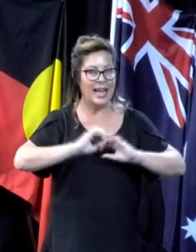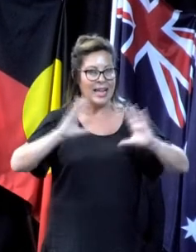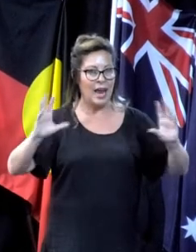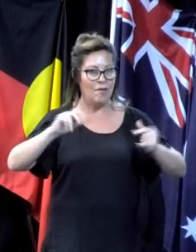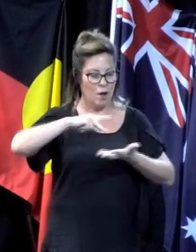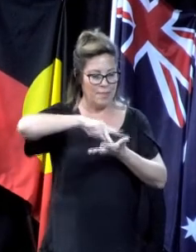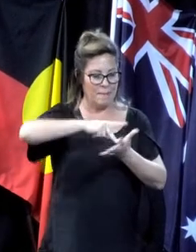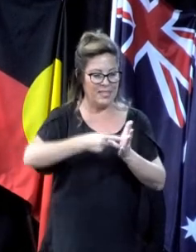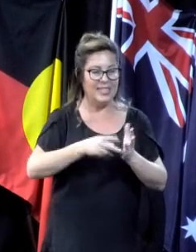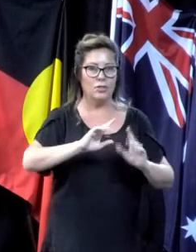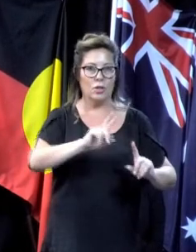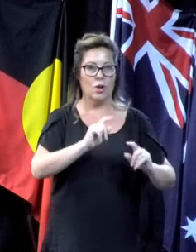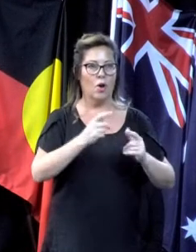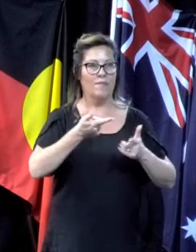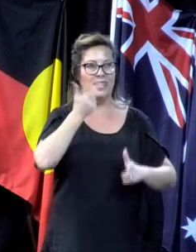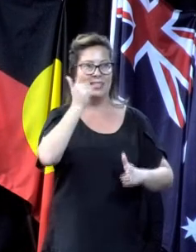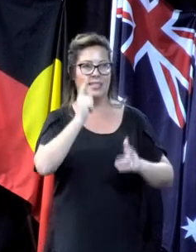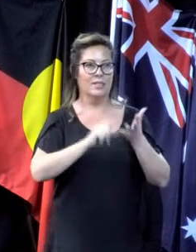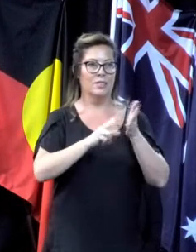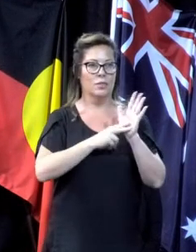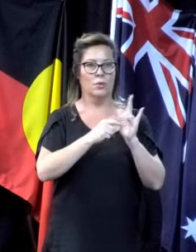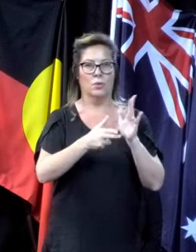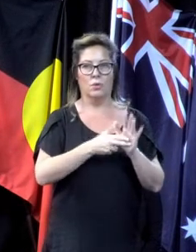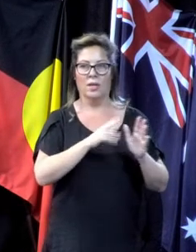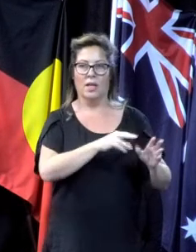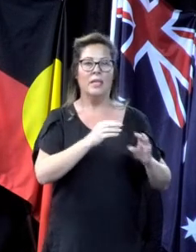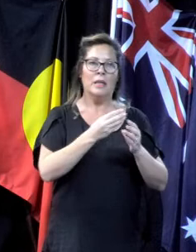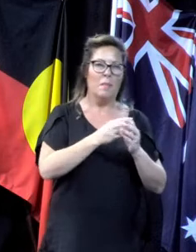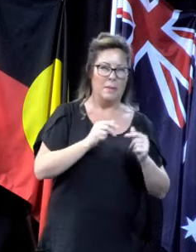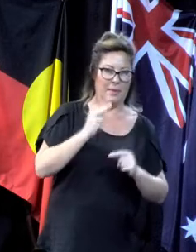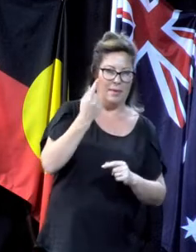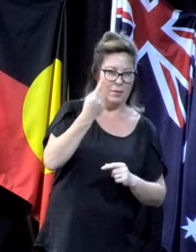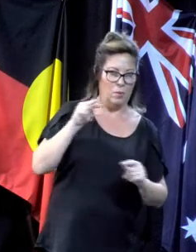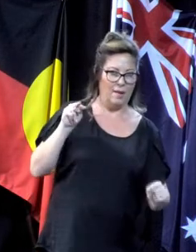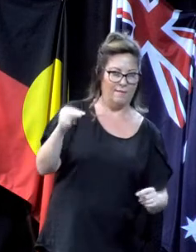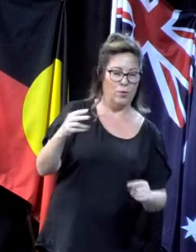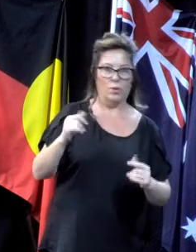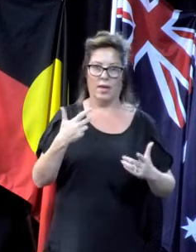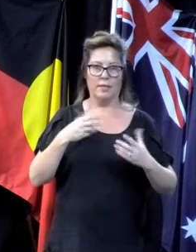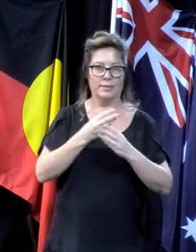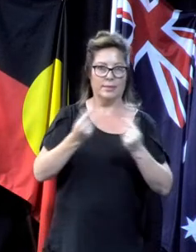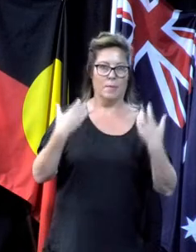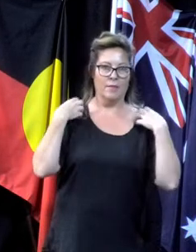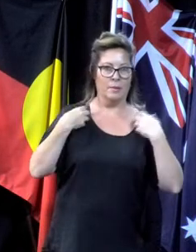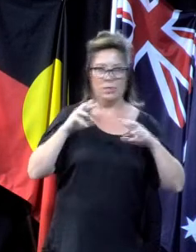McMILLAN: Clearly, there was one that excited a couple of the Commissioners. Yes. Well, it was... Did you happen to observe Mr Bates’s evidence yesterday?